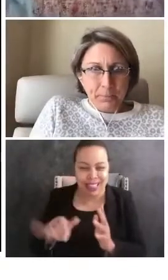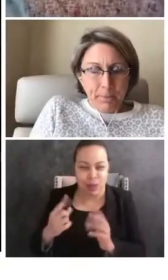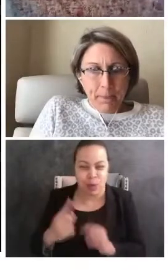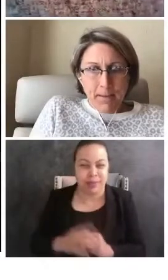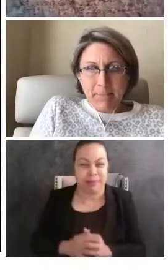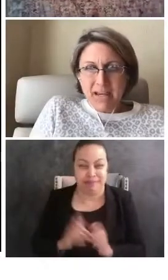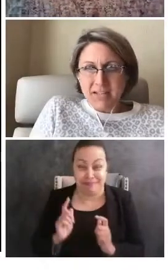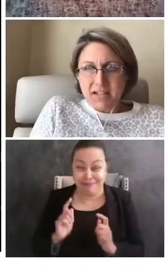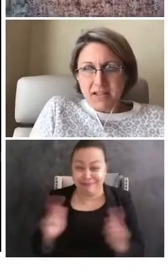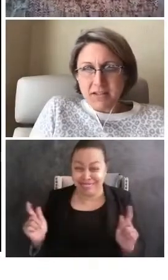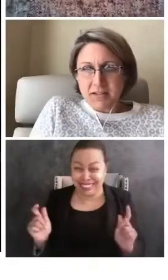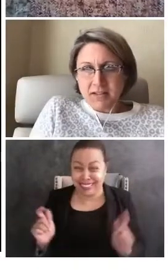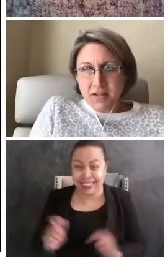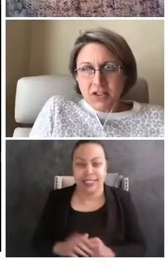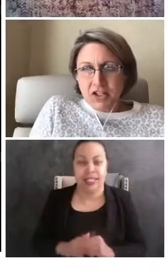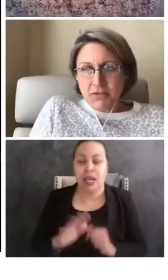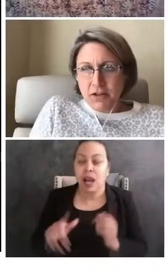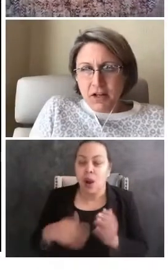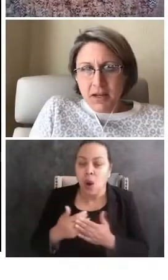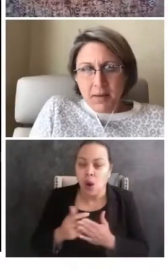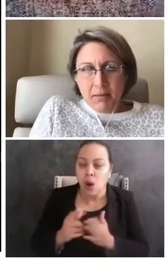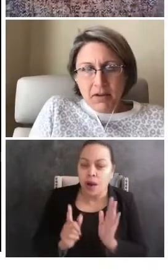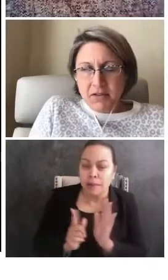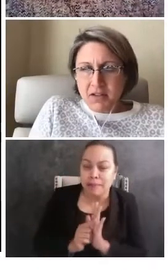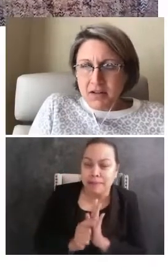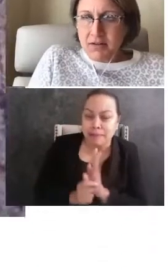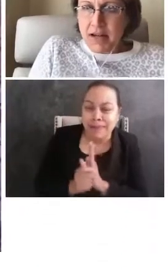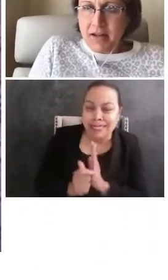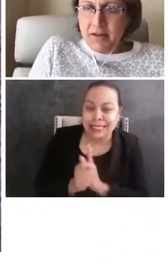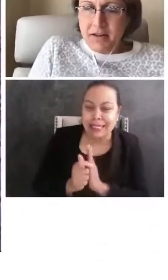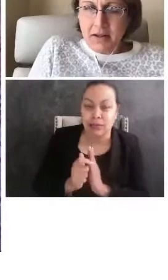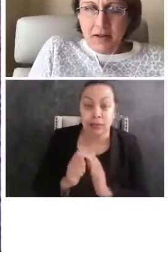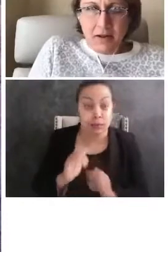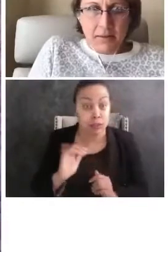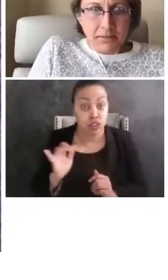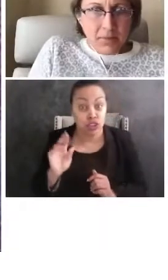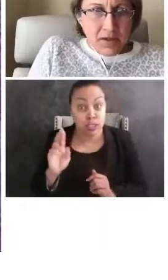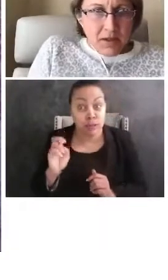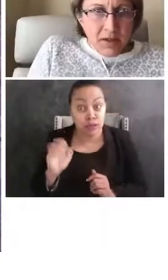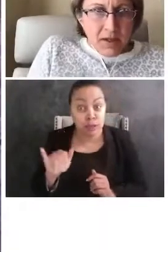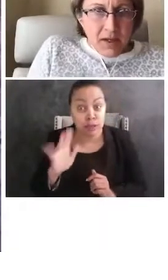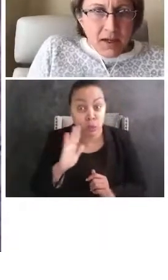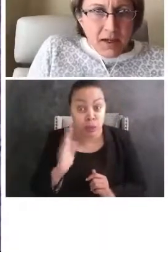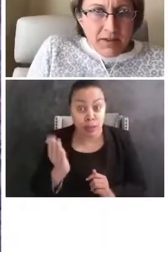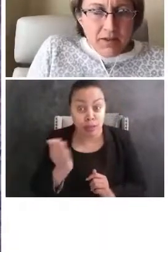Jeffrey, you're going to come up close on it, right?